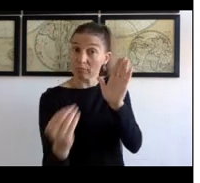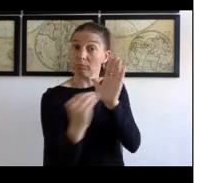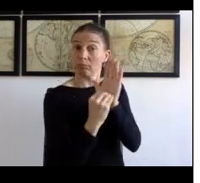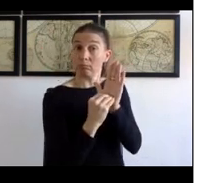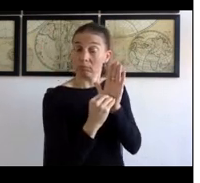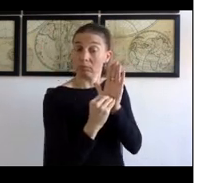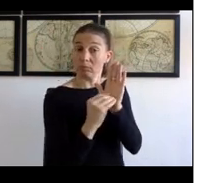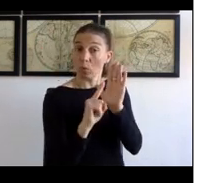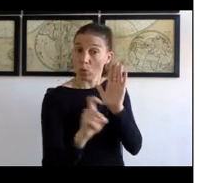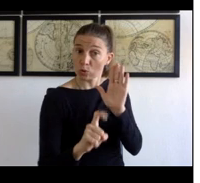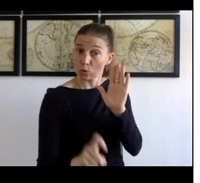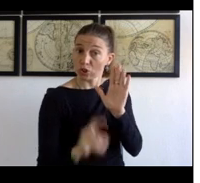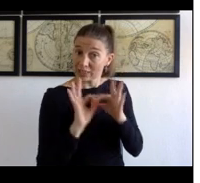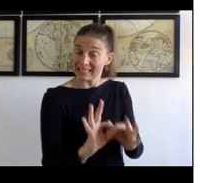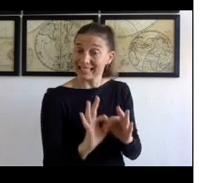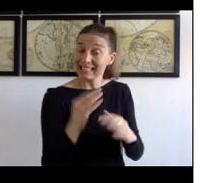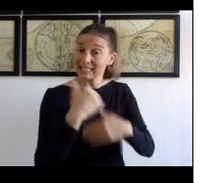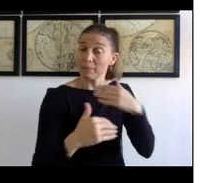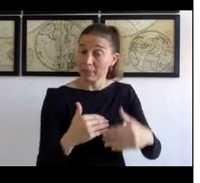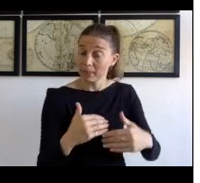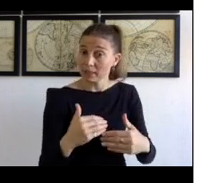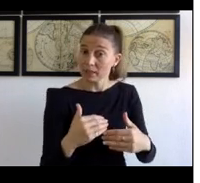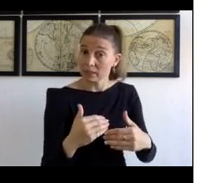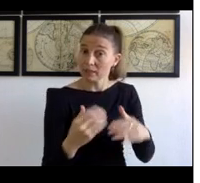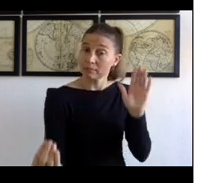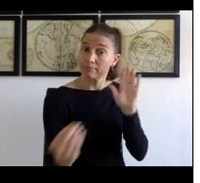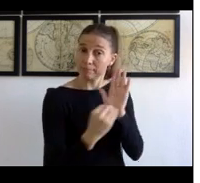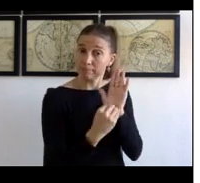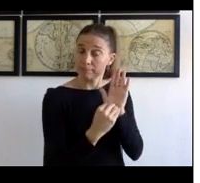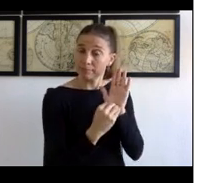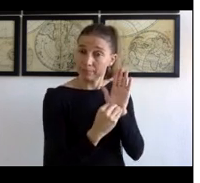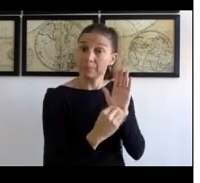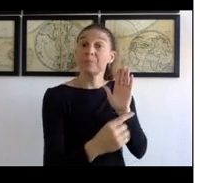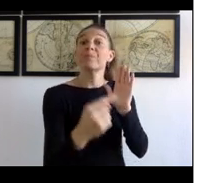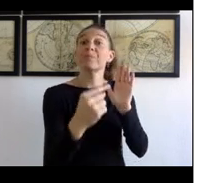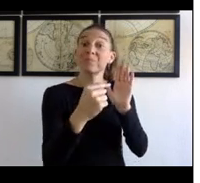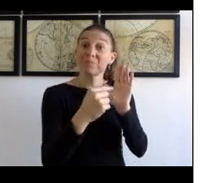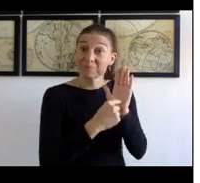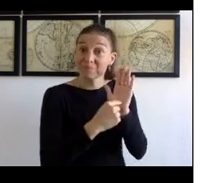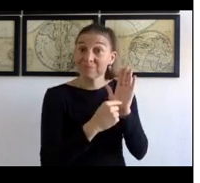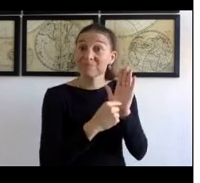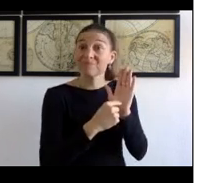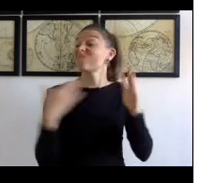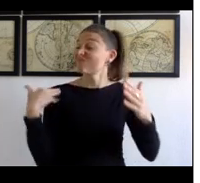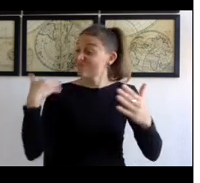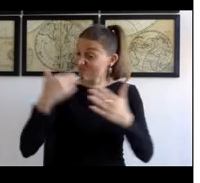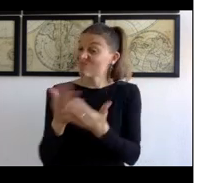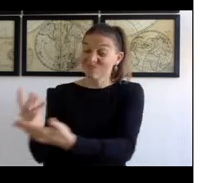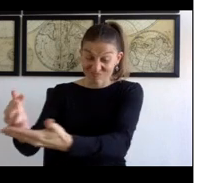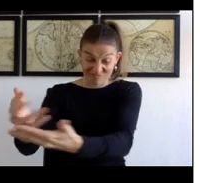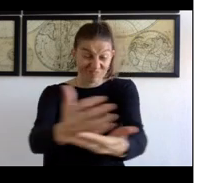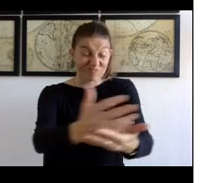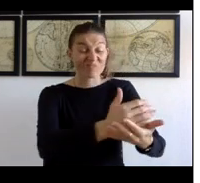Also we know based on the perceptions from of persons with disabilities